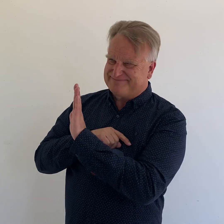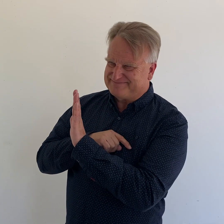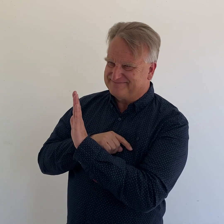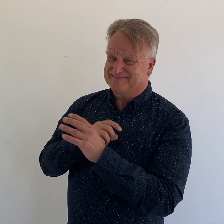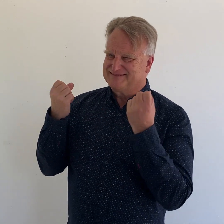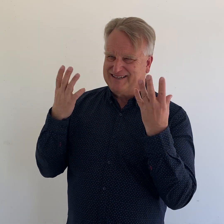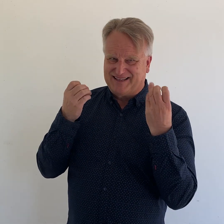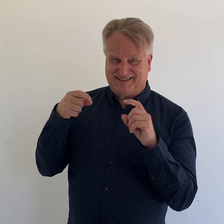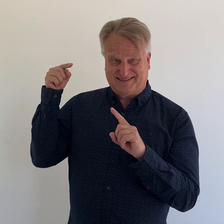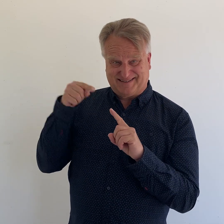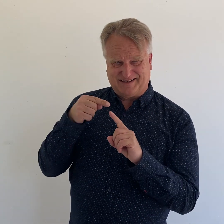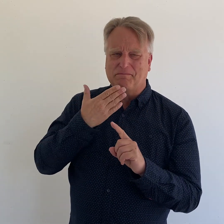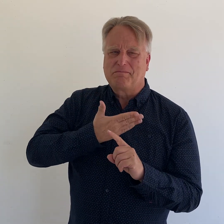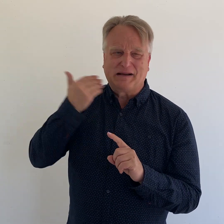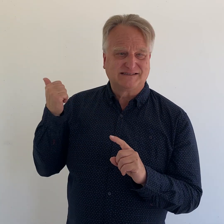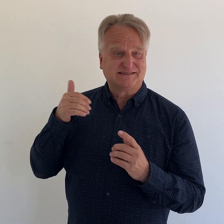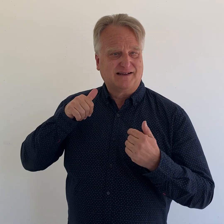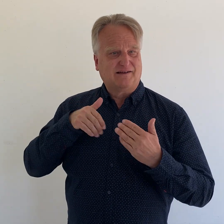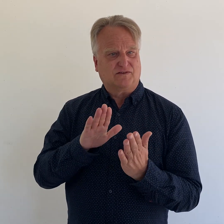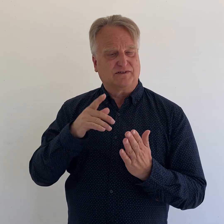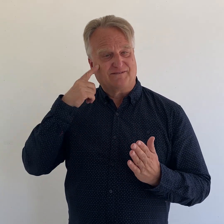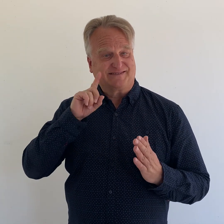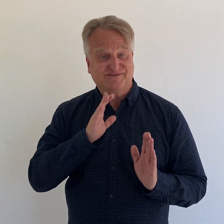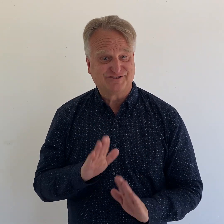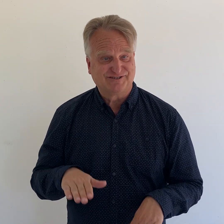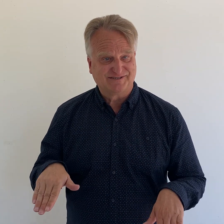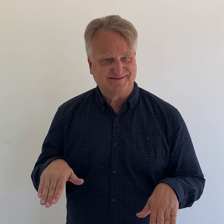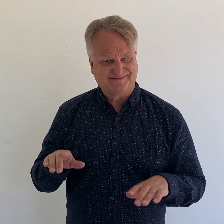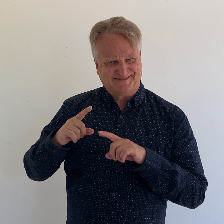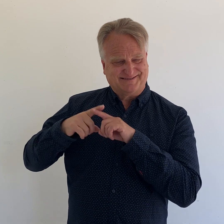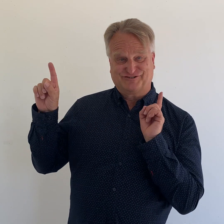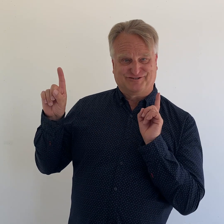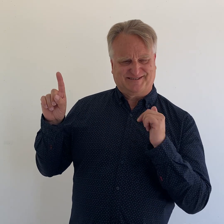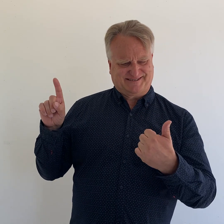The solution is the effective use of signed language to provide Deaf children with superior, accessible education.